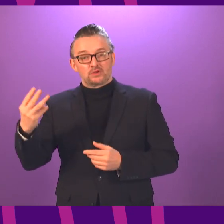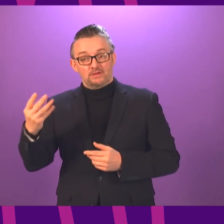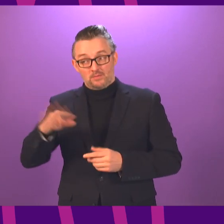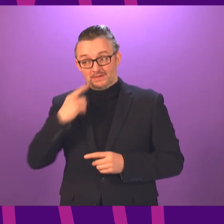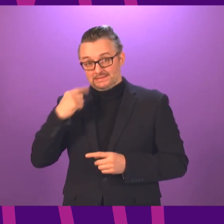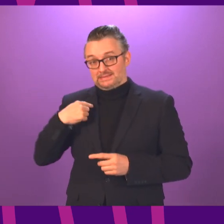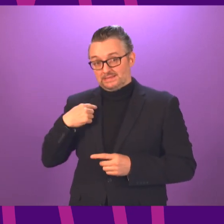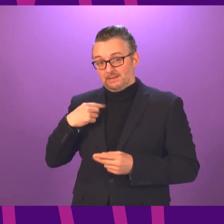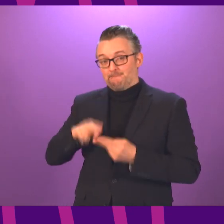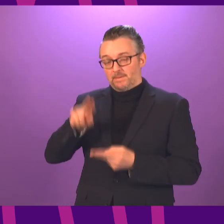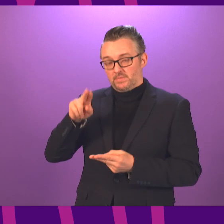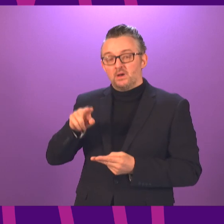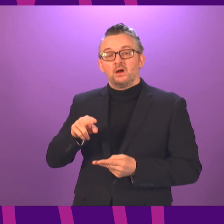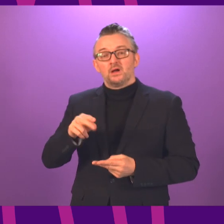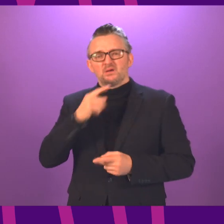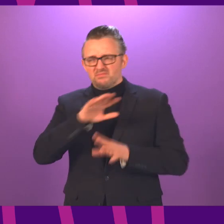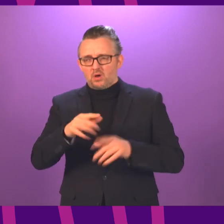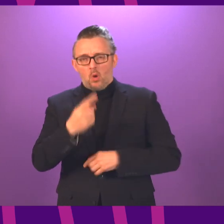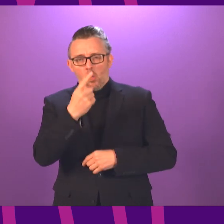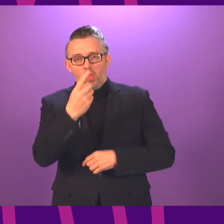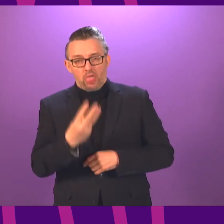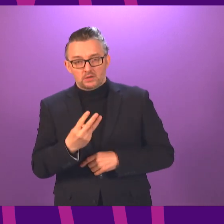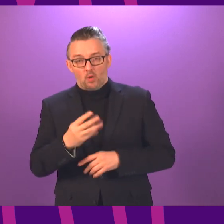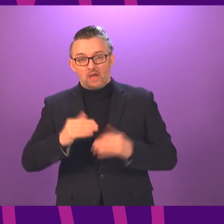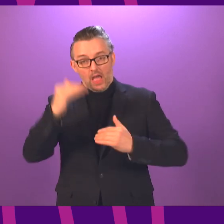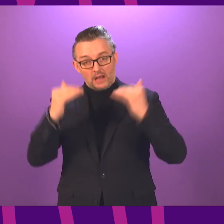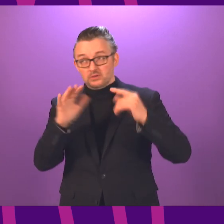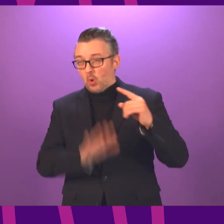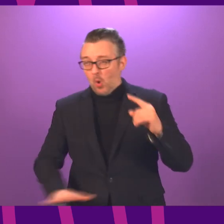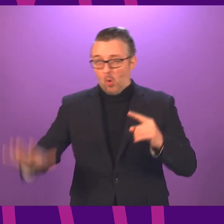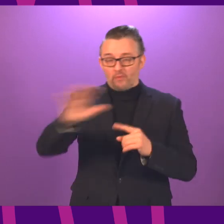That means that almost a third of the adult population in Scotland has received a first